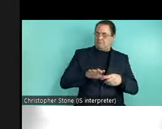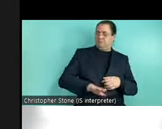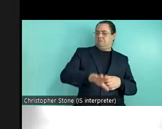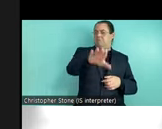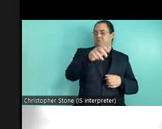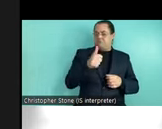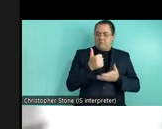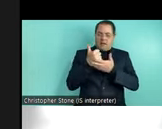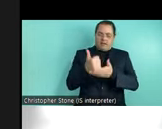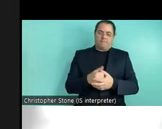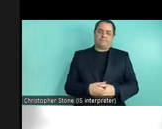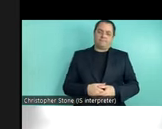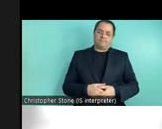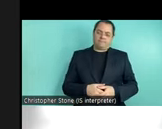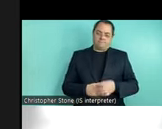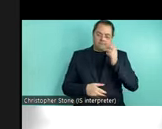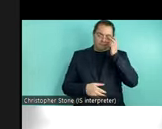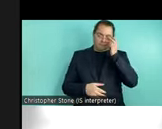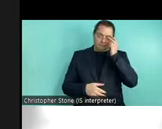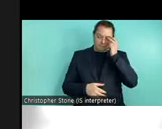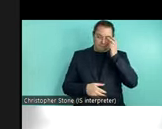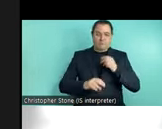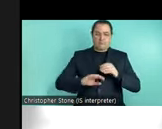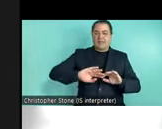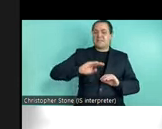the staircase. 15:12:41 There is a sound form, or sound signal,